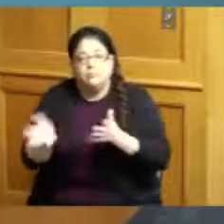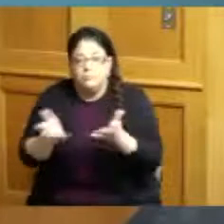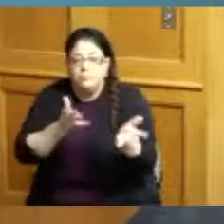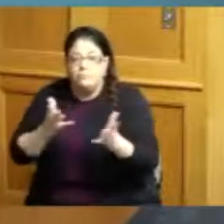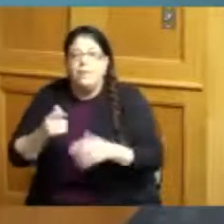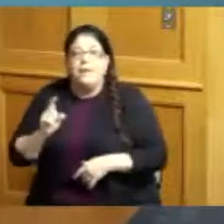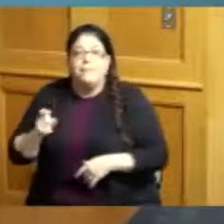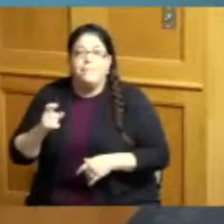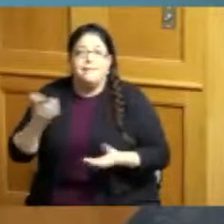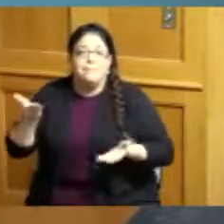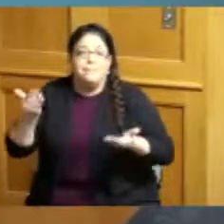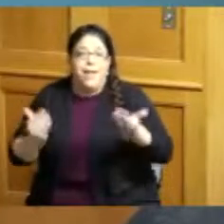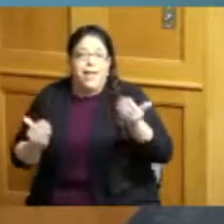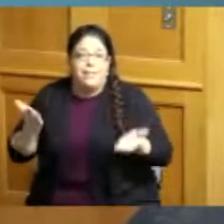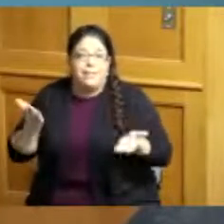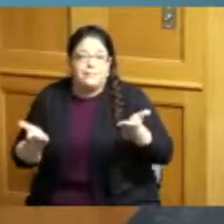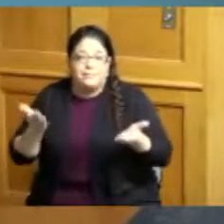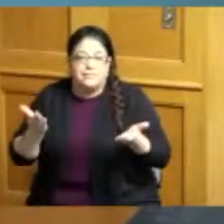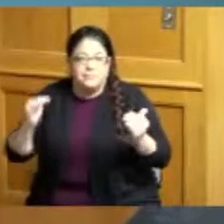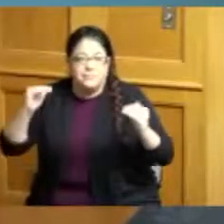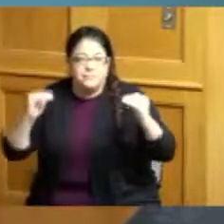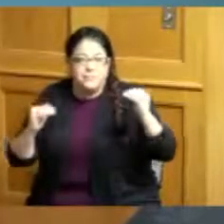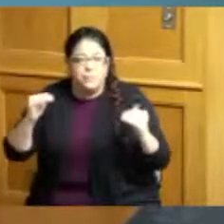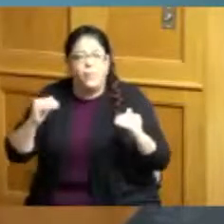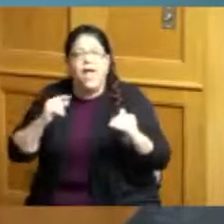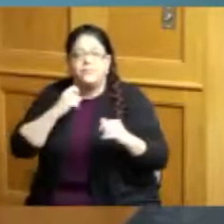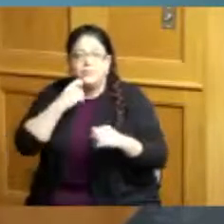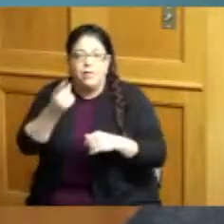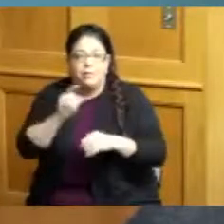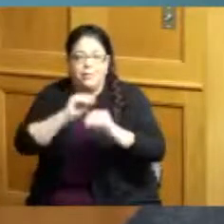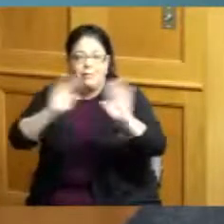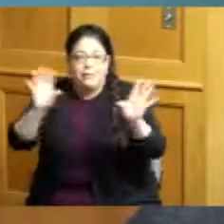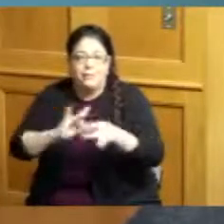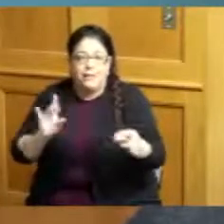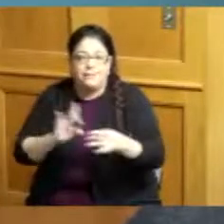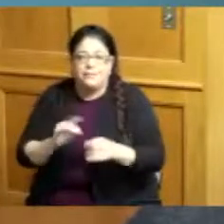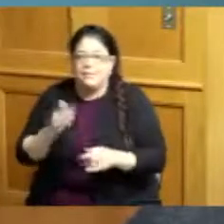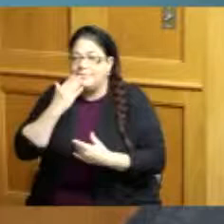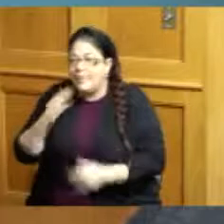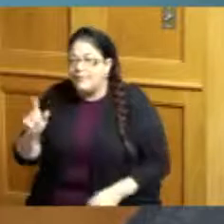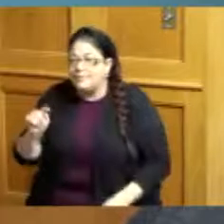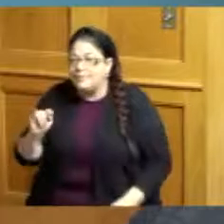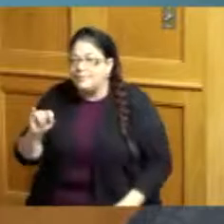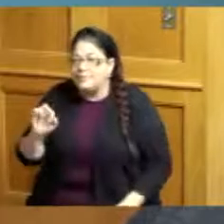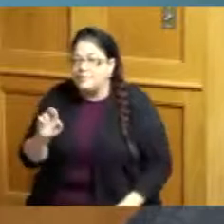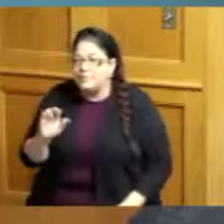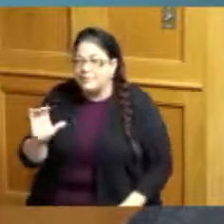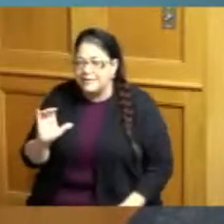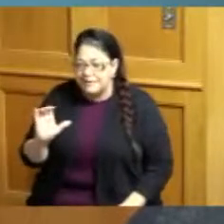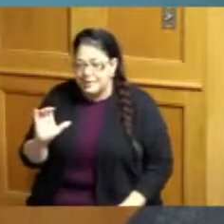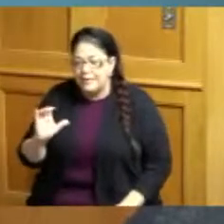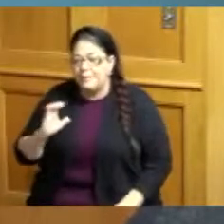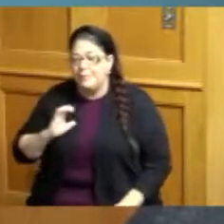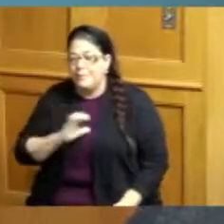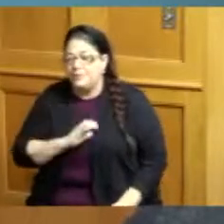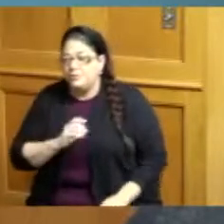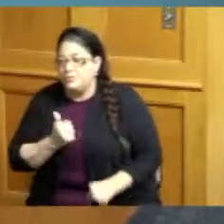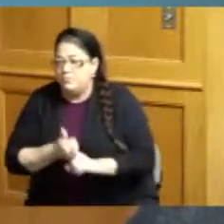a balance I think we have to send a message I want to thank the TR TRC to because a lot